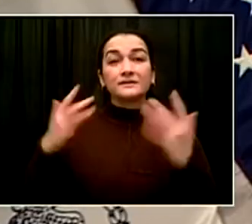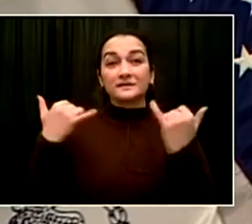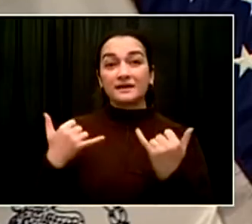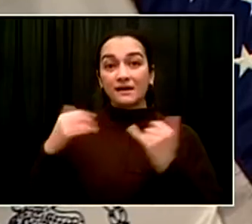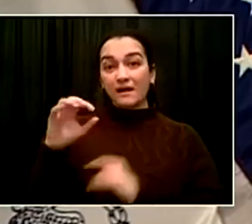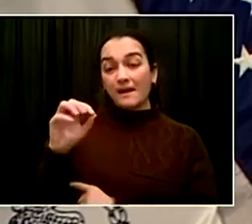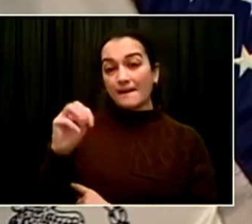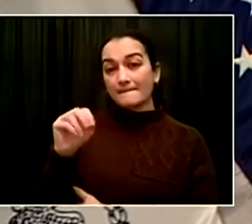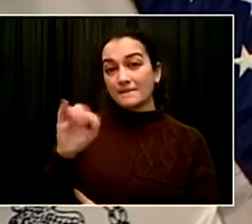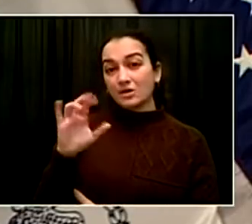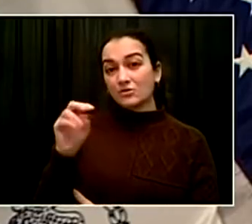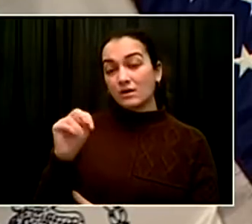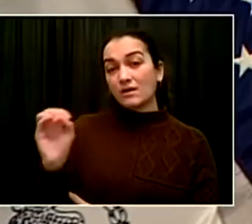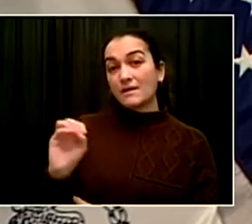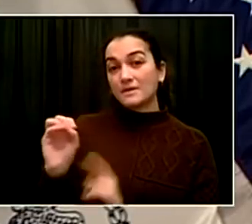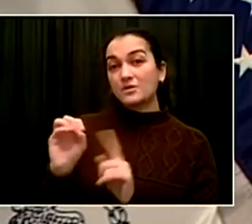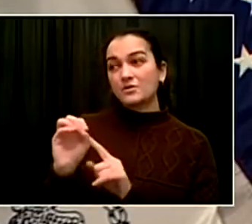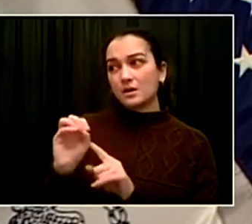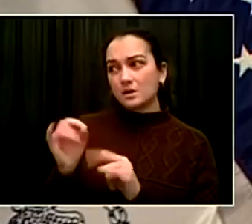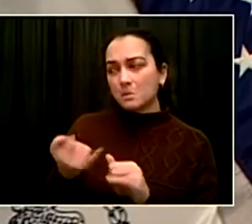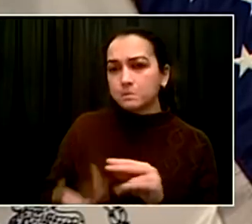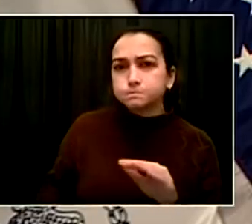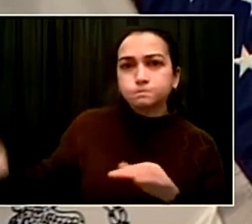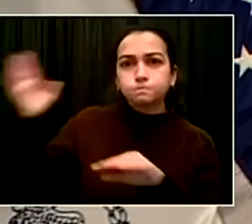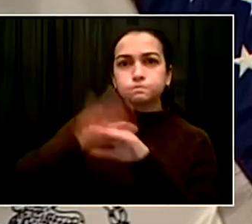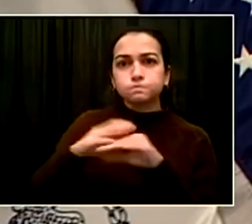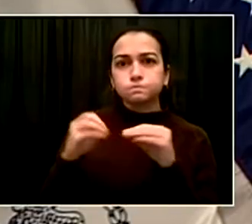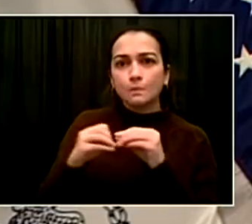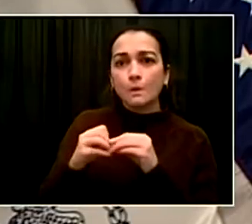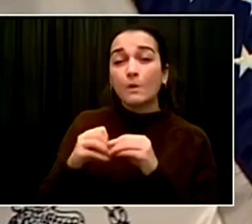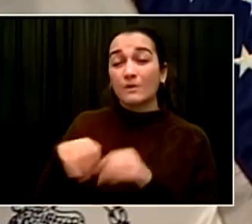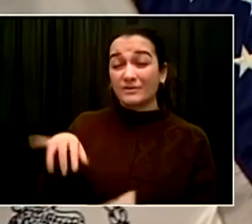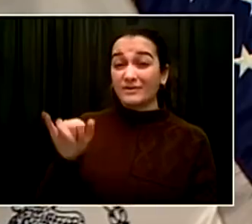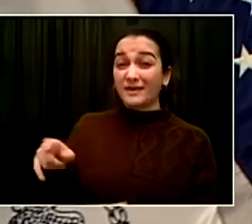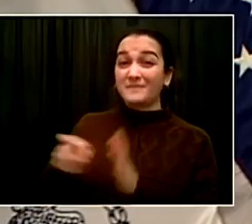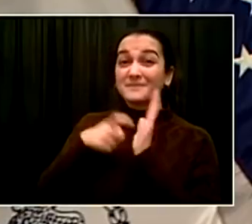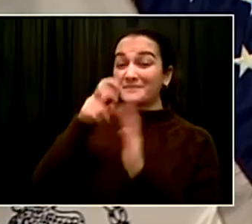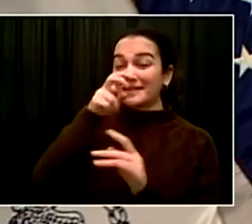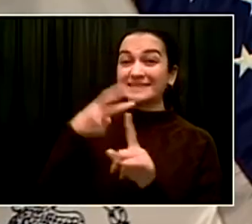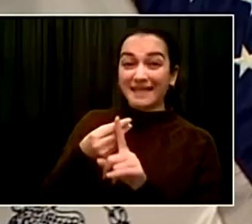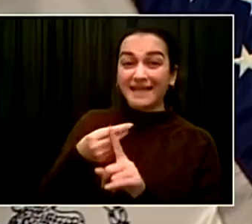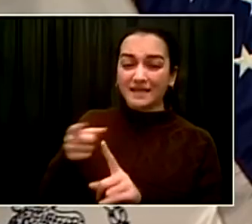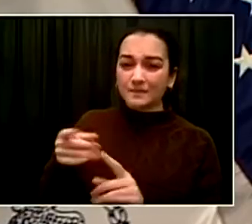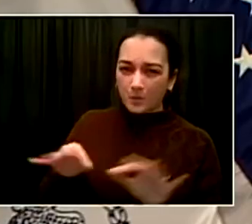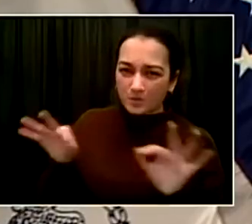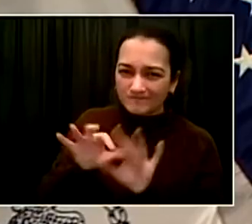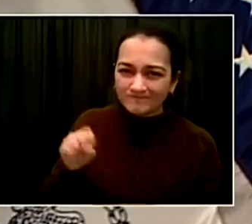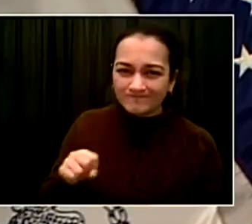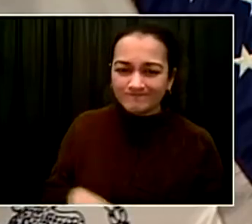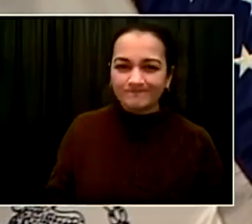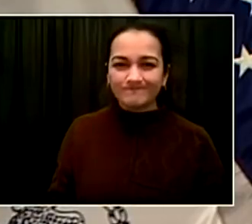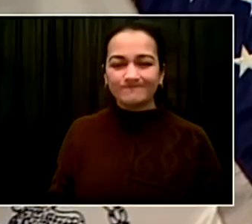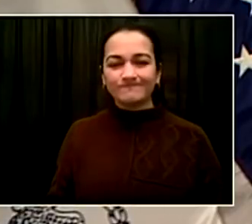EXPECTED IN TERMS OF OMICRON. AND IT'S MORE IMPORTANT THAN